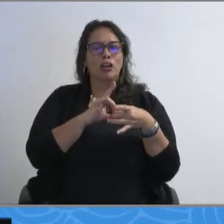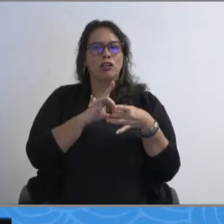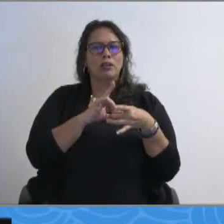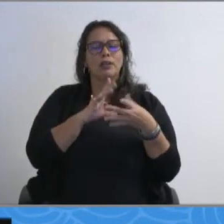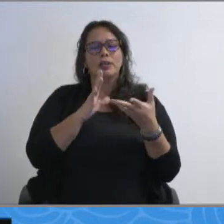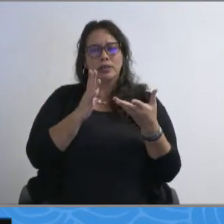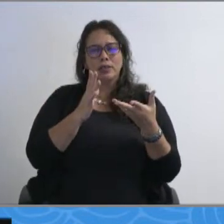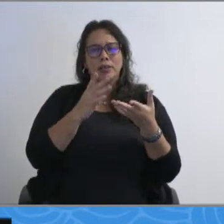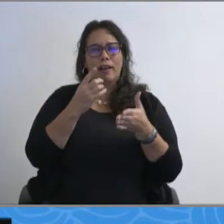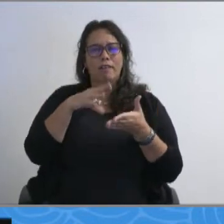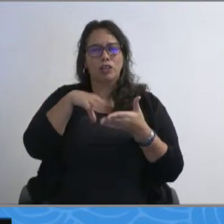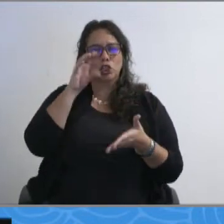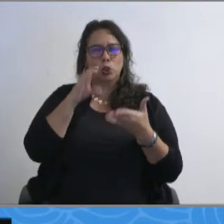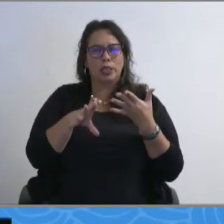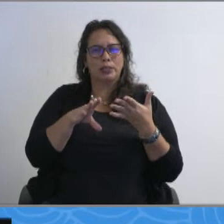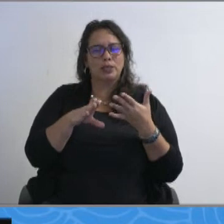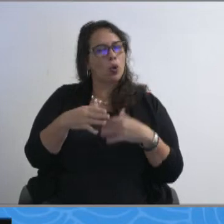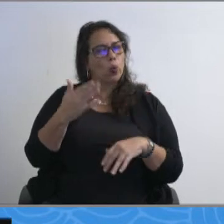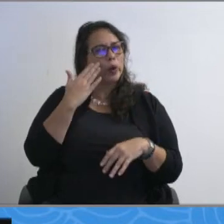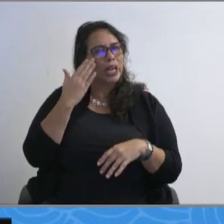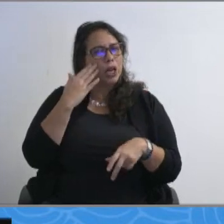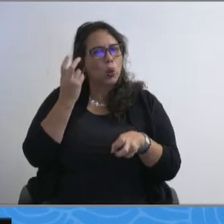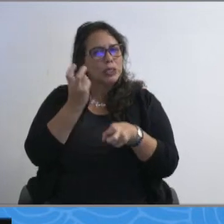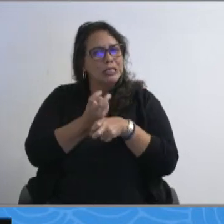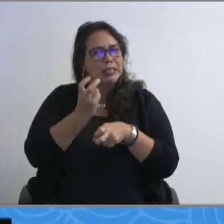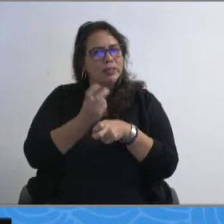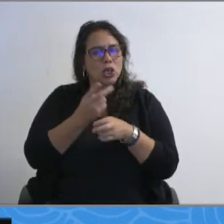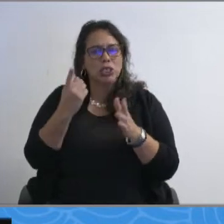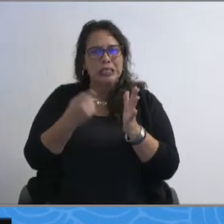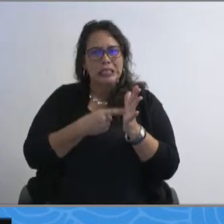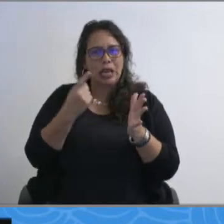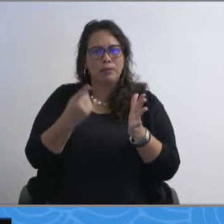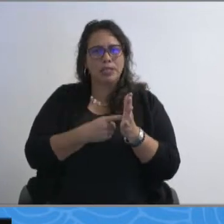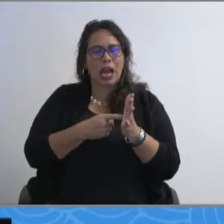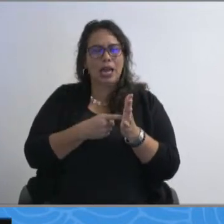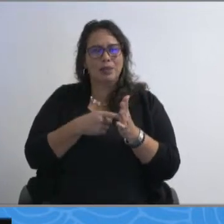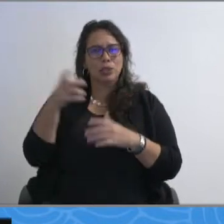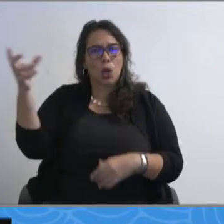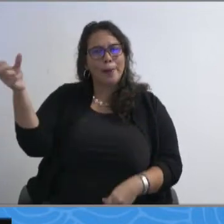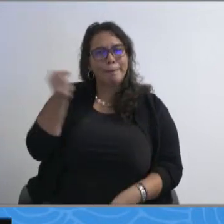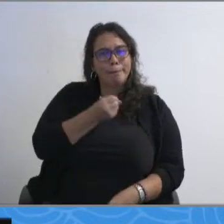We know that it's difficult sometimes to pull students into interventions,